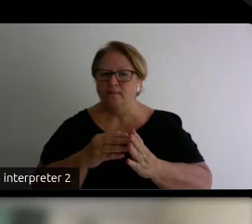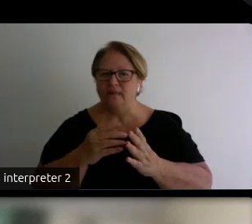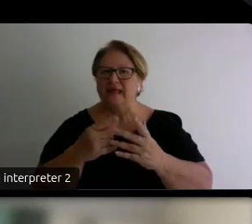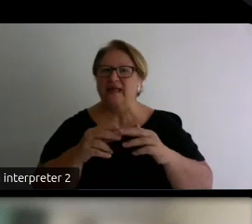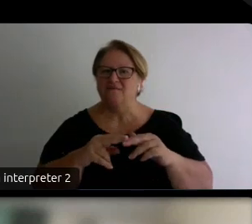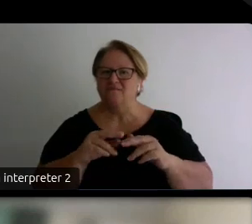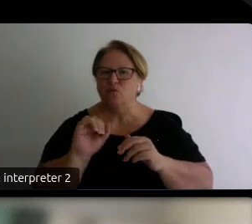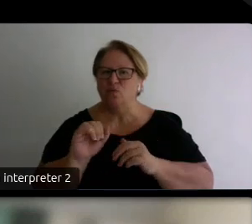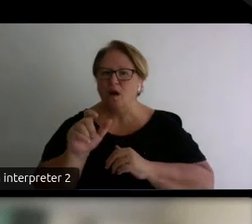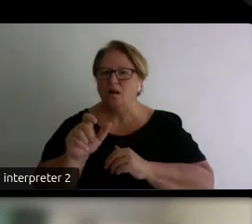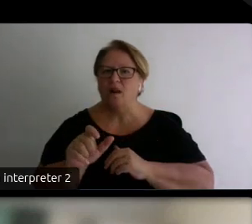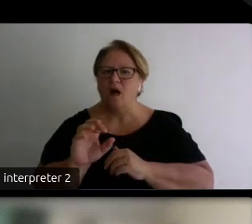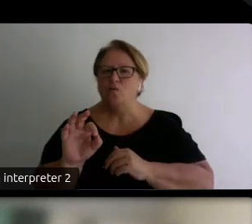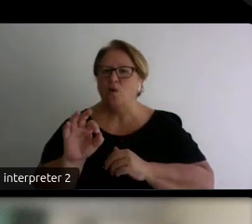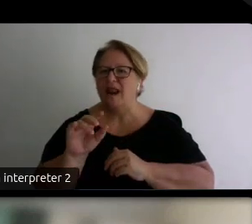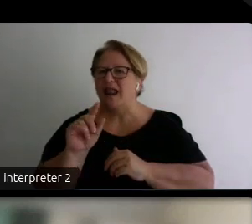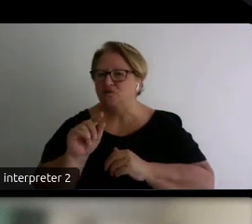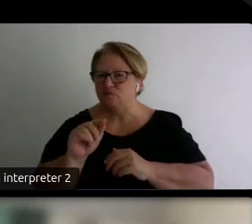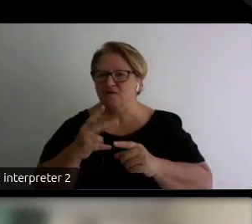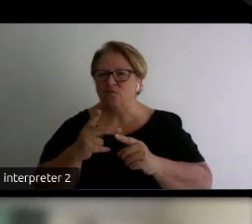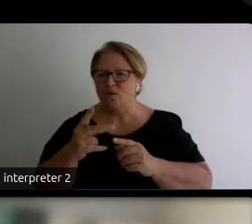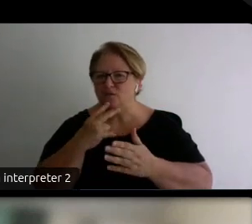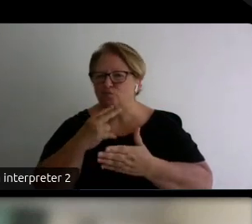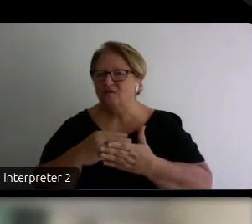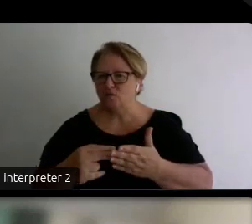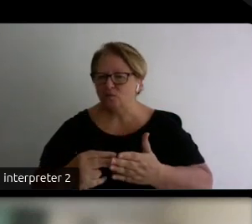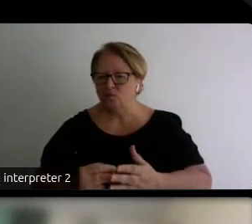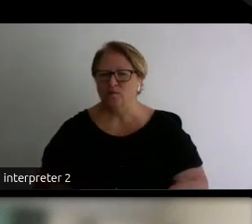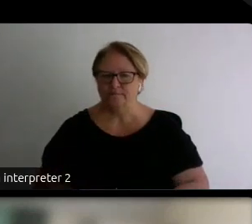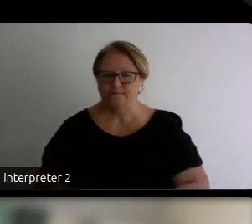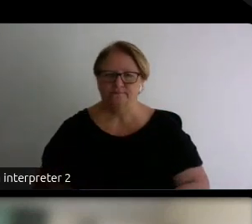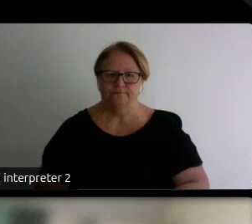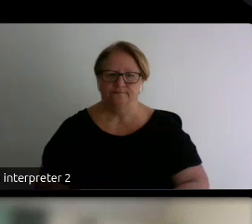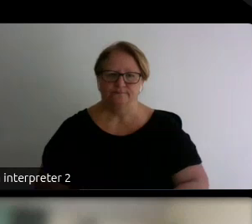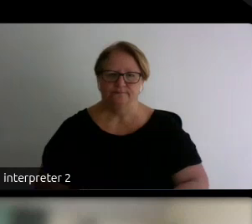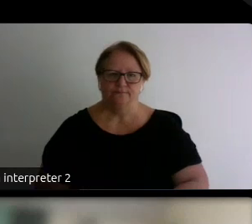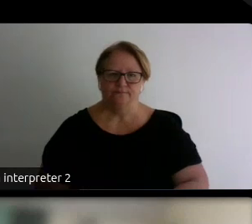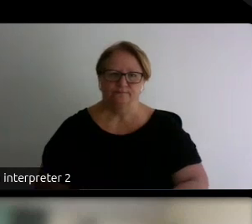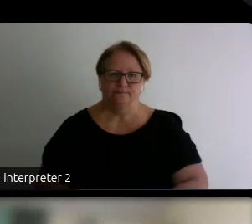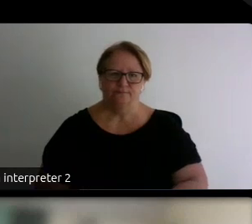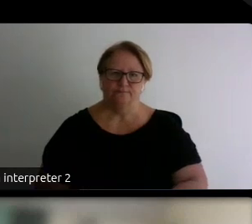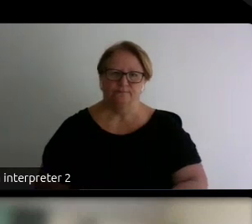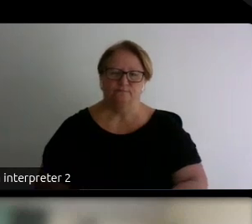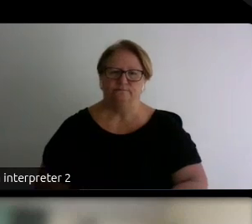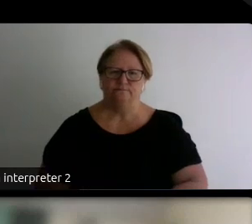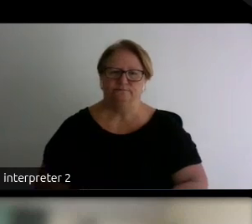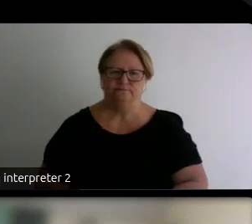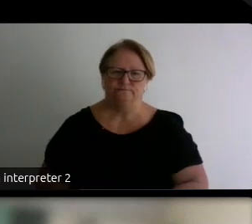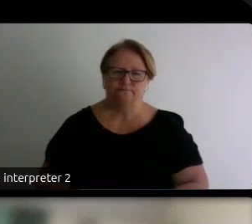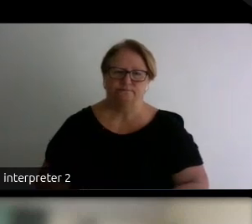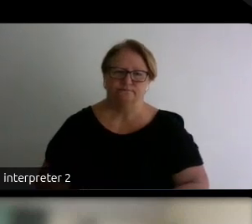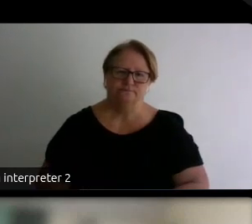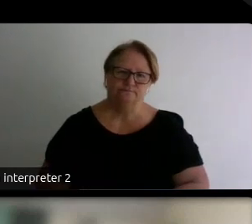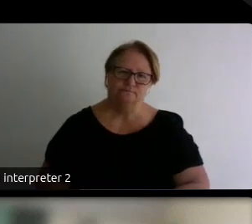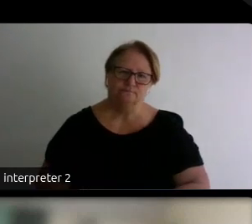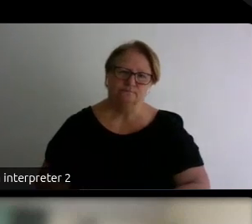is not eligible for the referral pathways program. So, the benefits of the referral pathways program